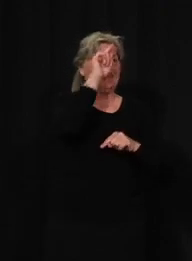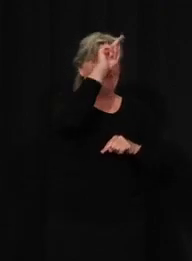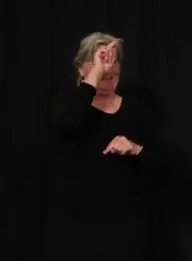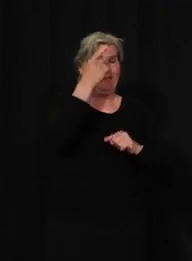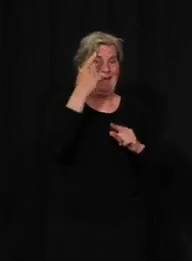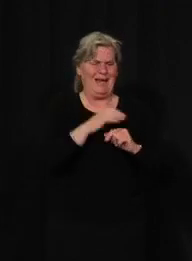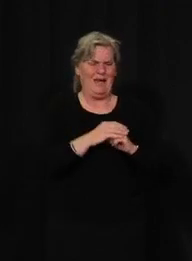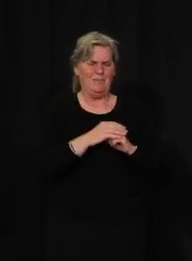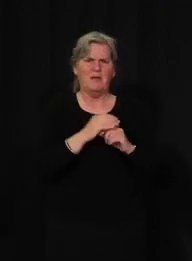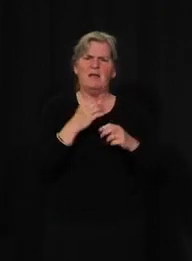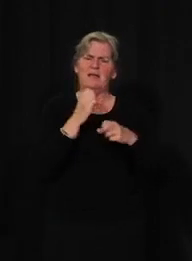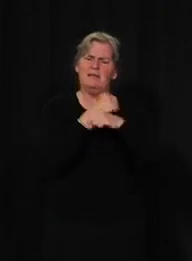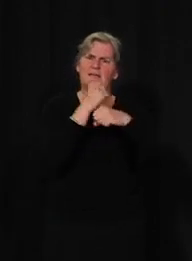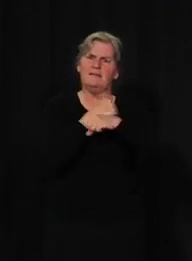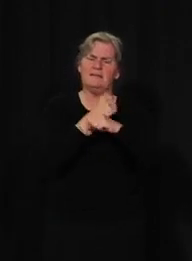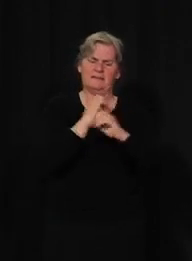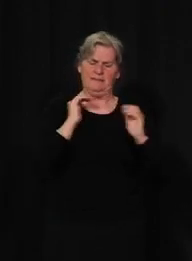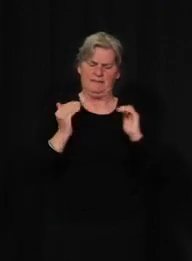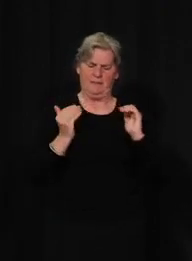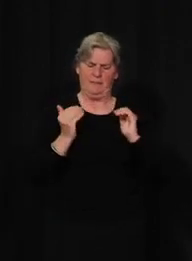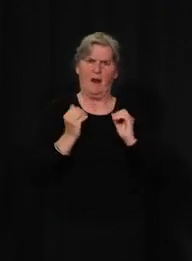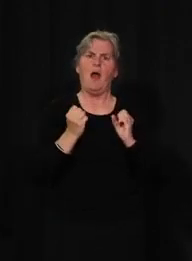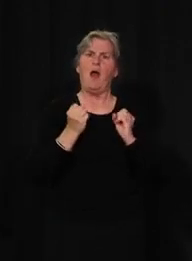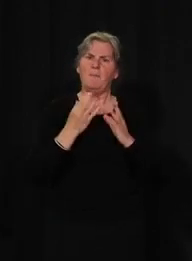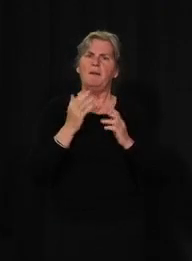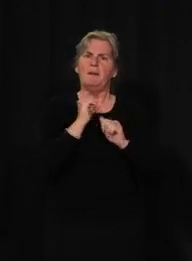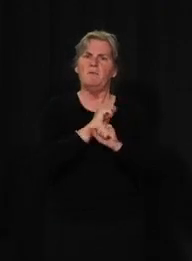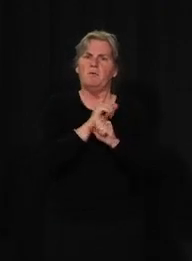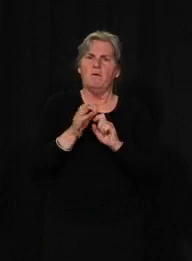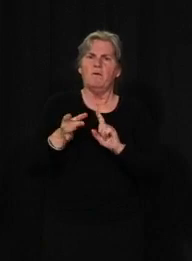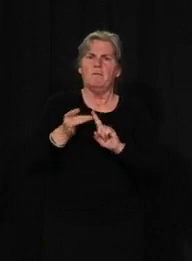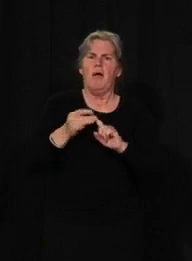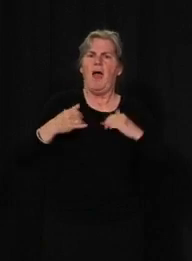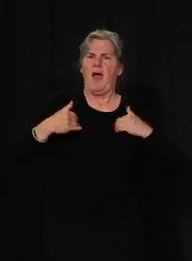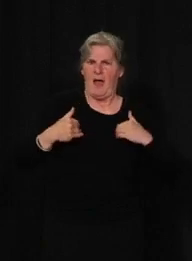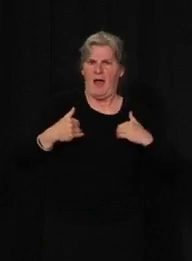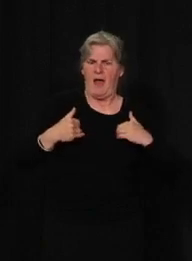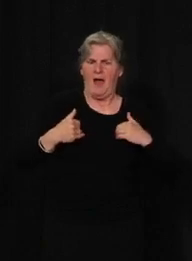actual data. If you compare active cases to population, the risk that anyone